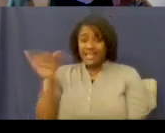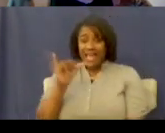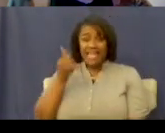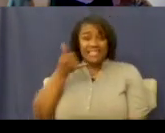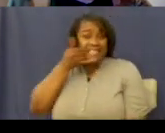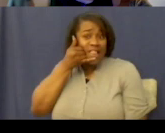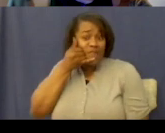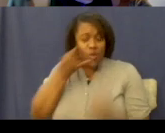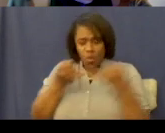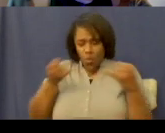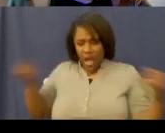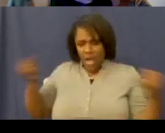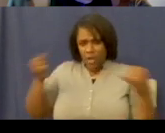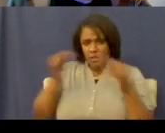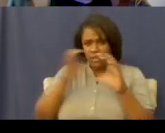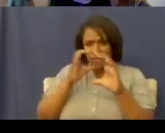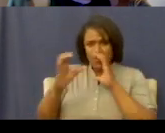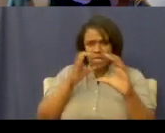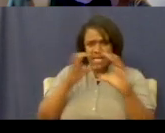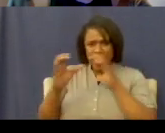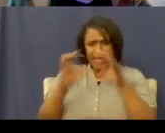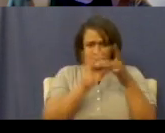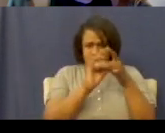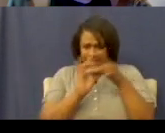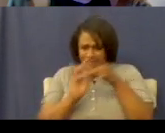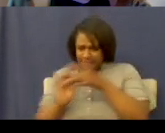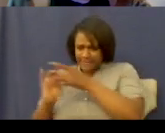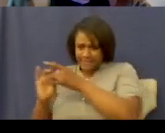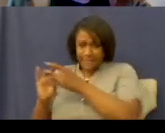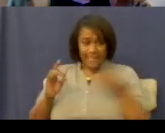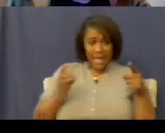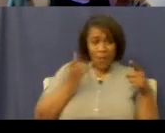One telephone calls the other, and that calls the next one,